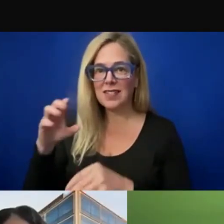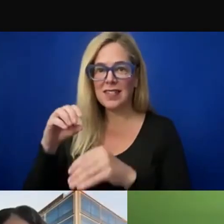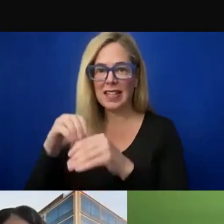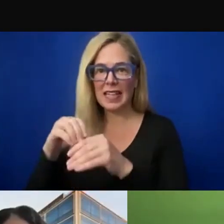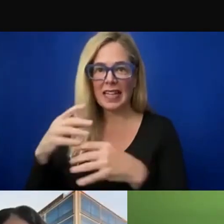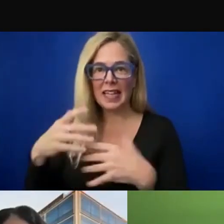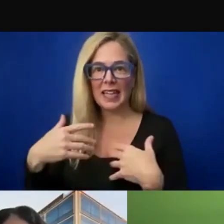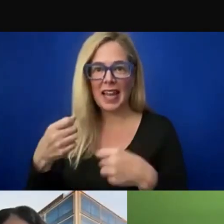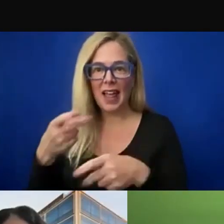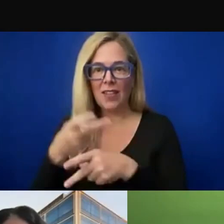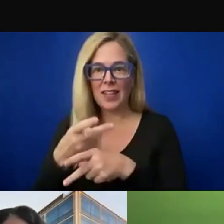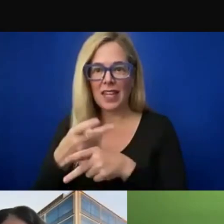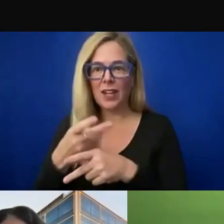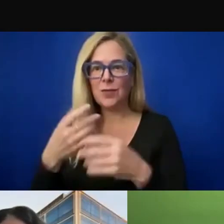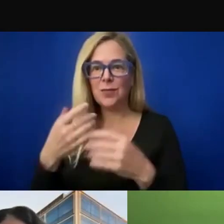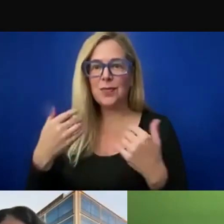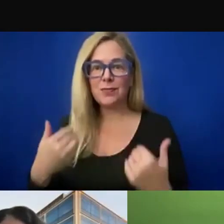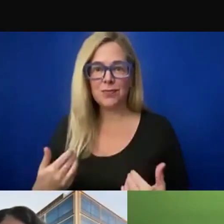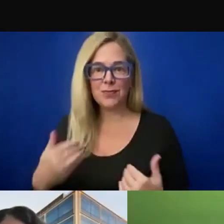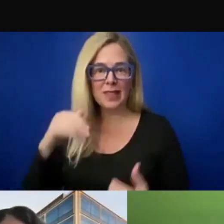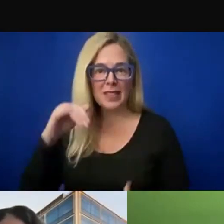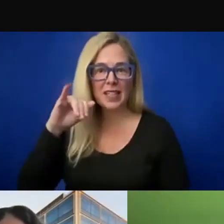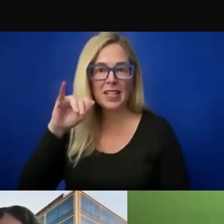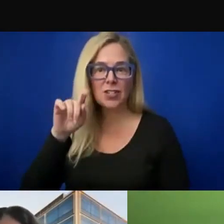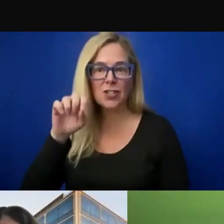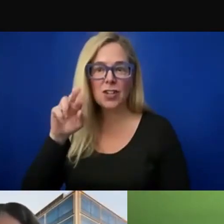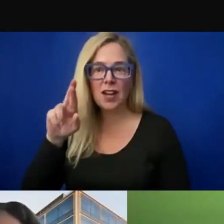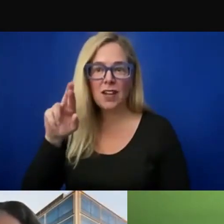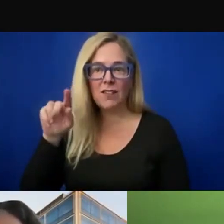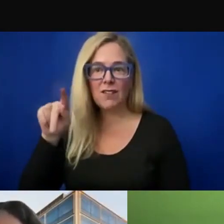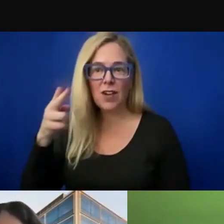a current PA student at the Stanford University School of Medicine who